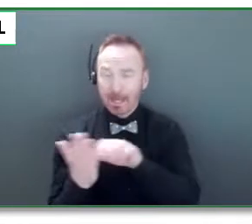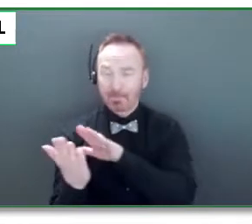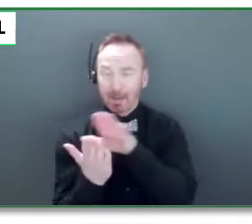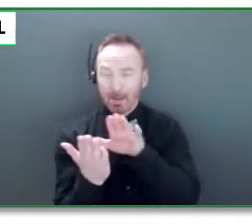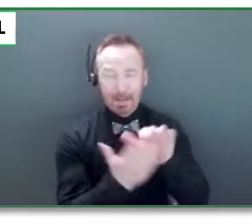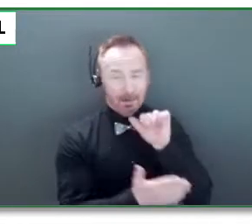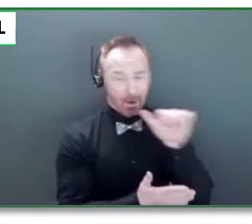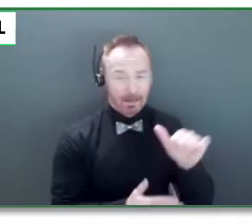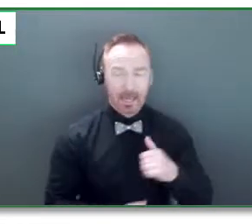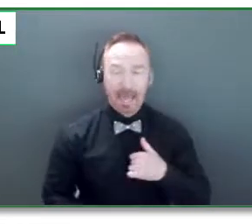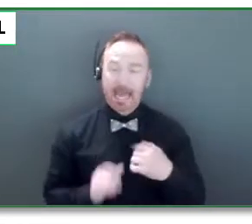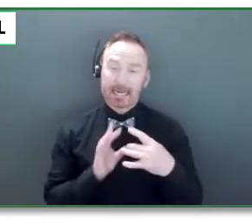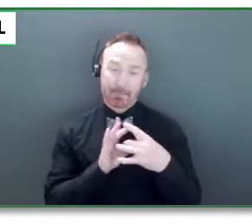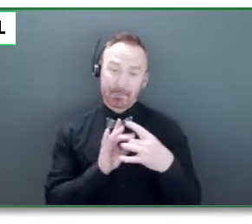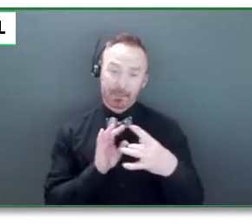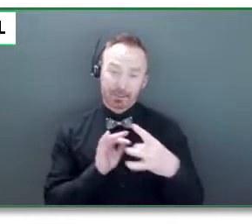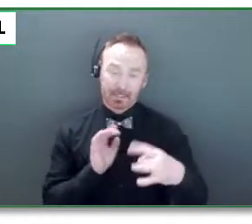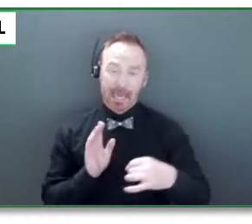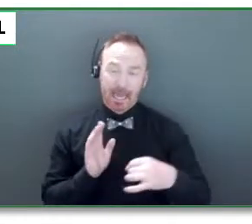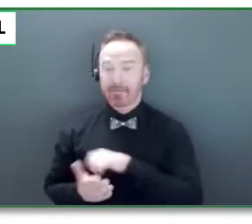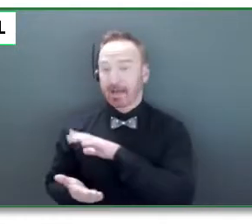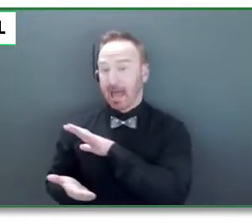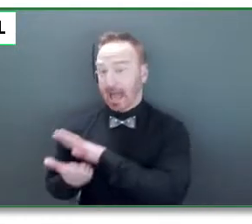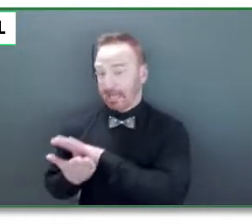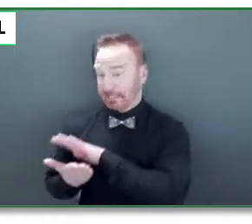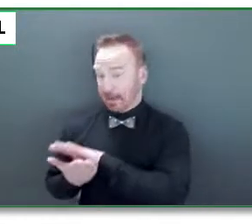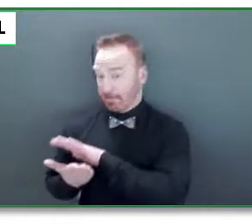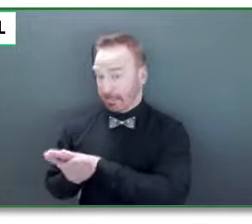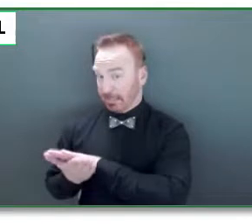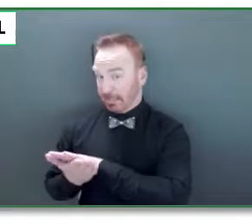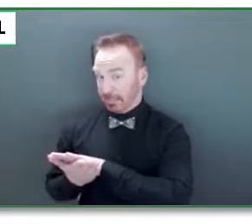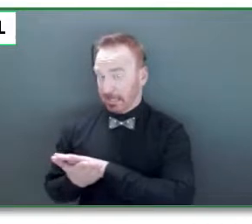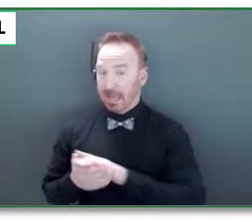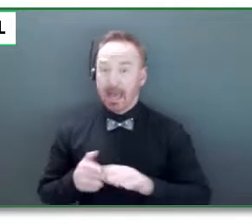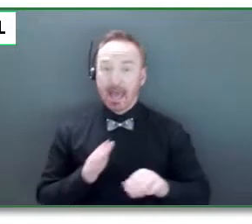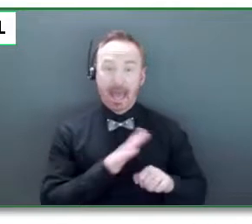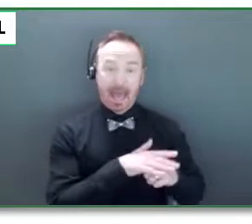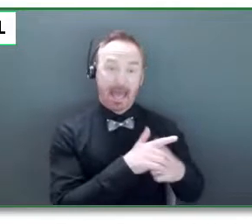academic and living situation to help me give this